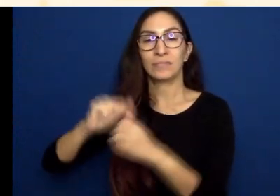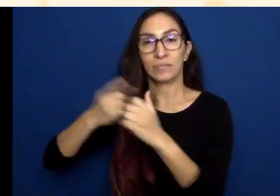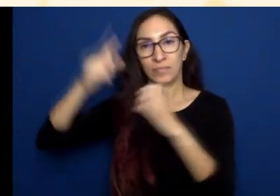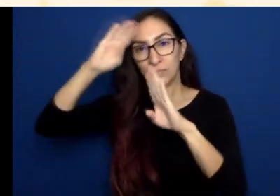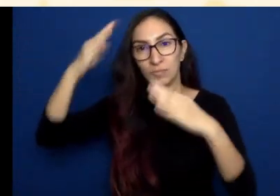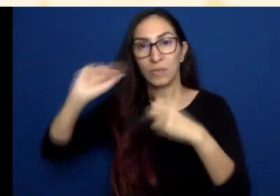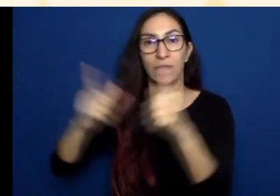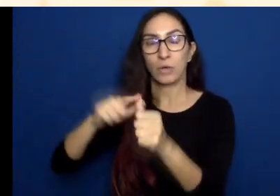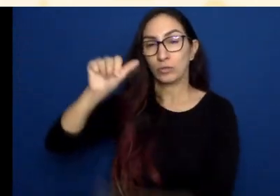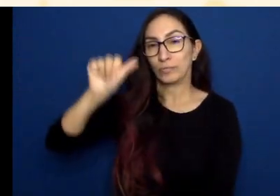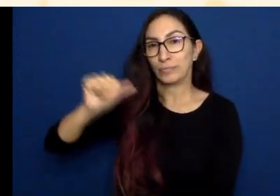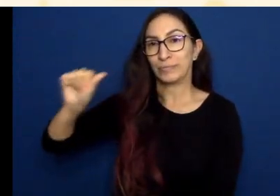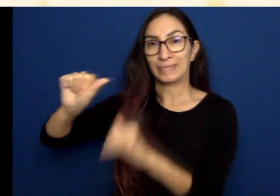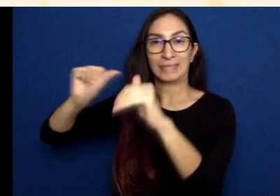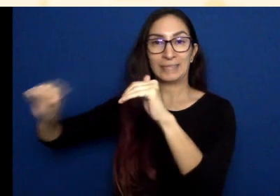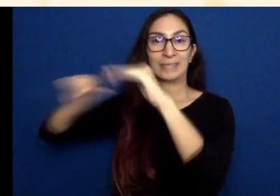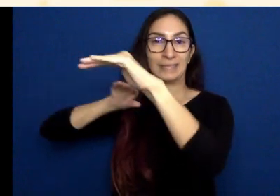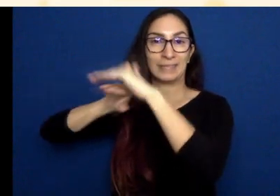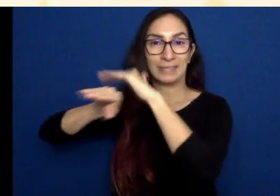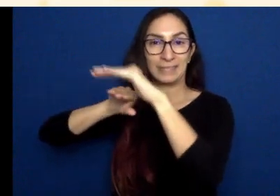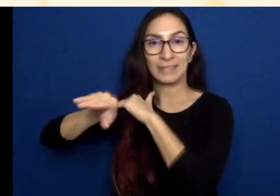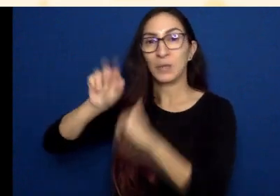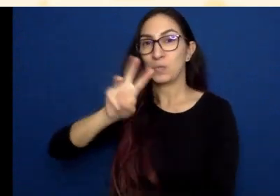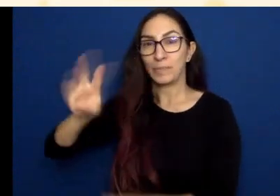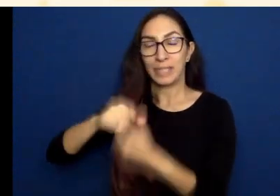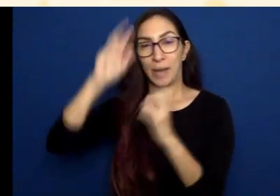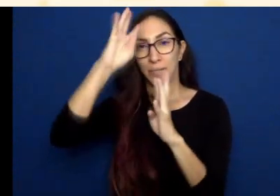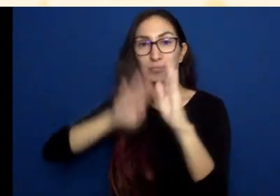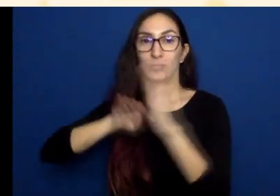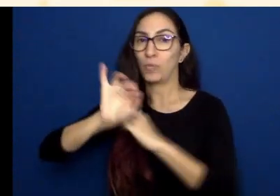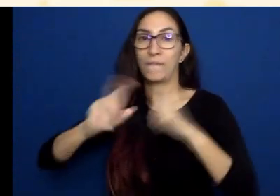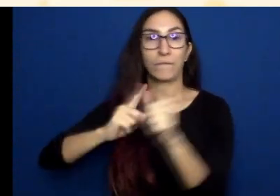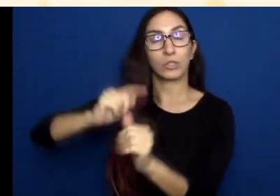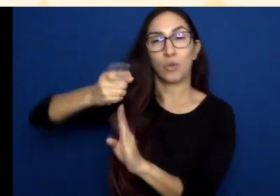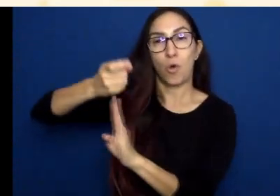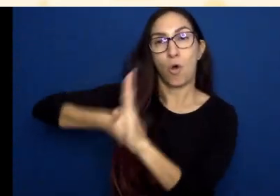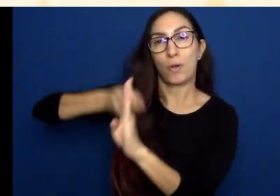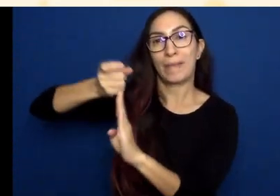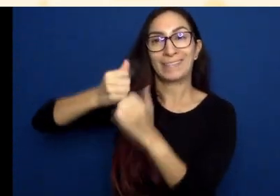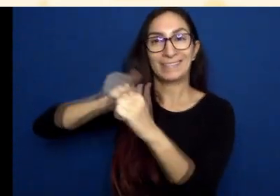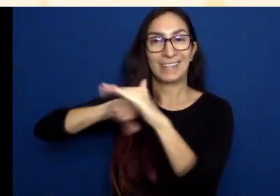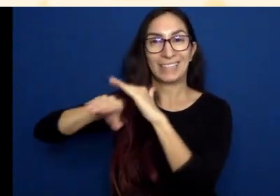established in Australia in 2011, and in the United States in 2015.